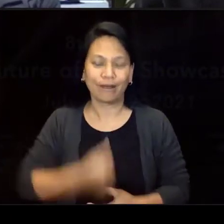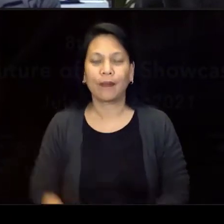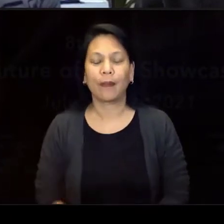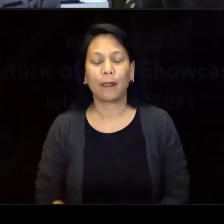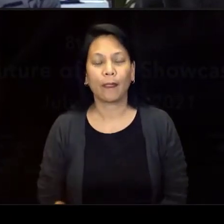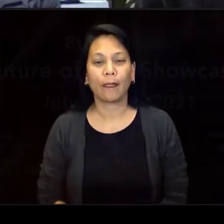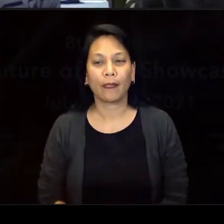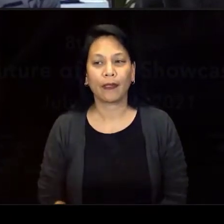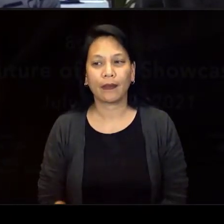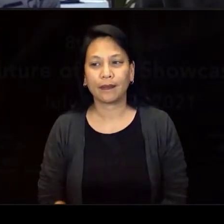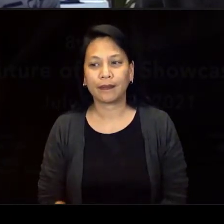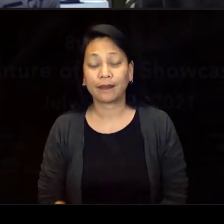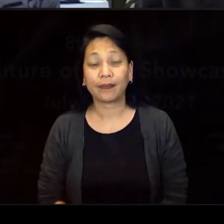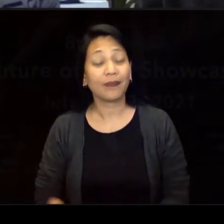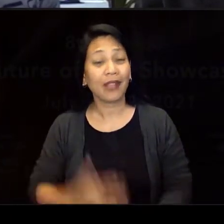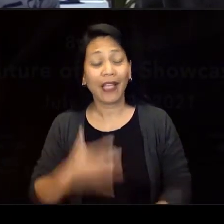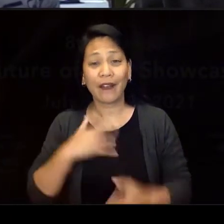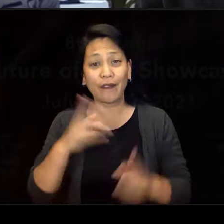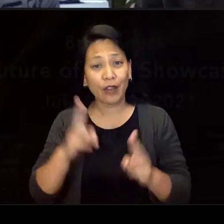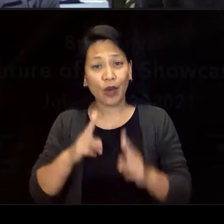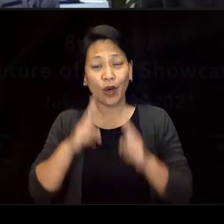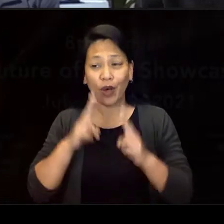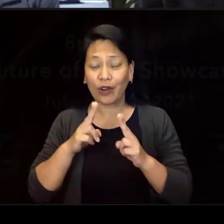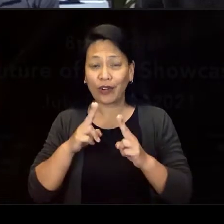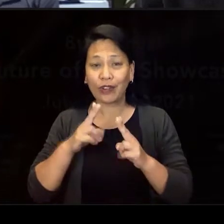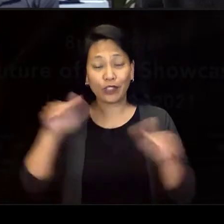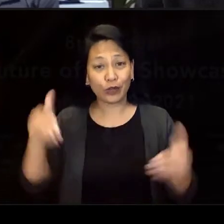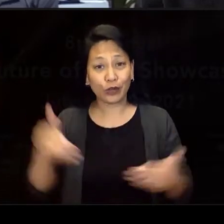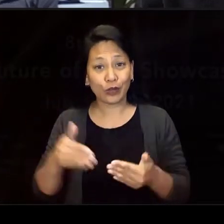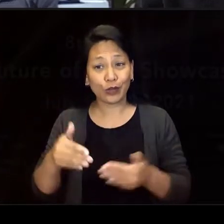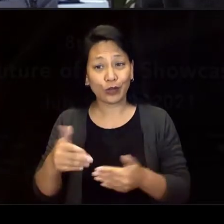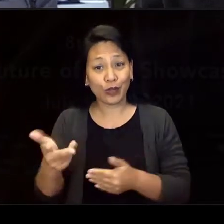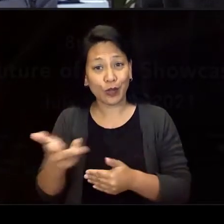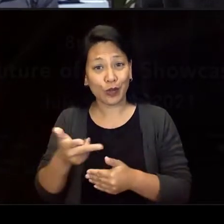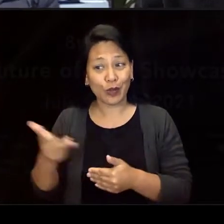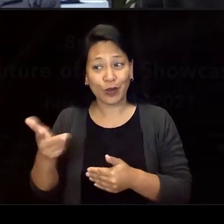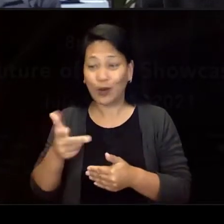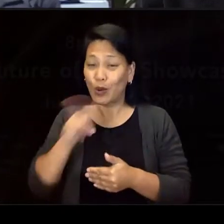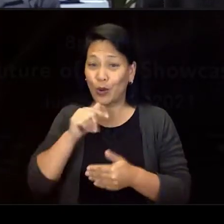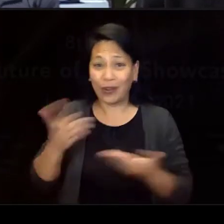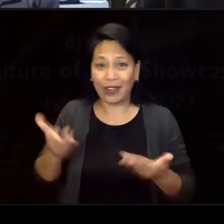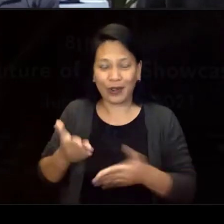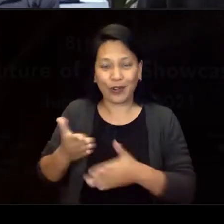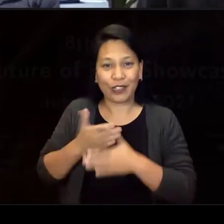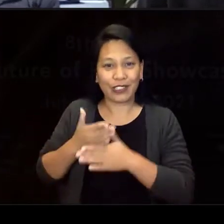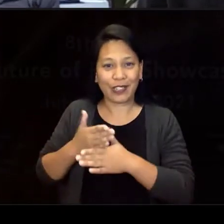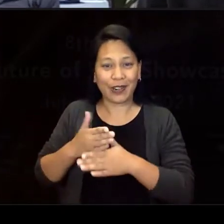I'm honoured to introduce the folks, sharing the space with me today because I have not only the privilege of speaking with them,